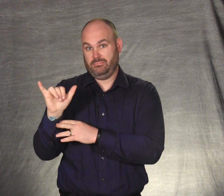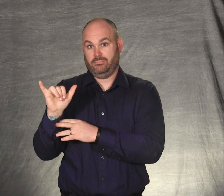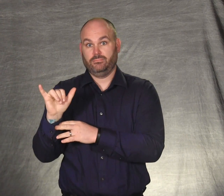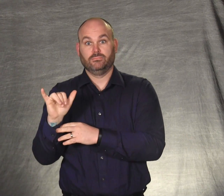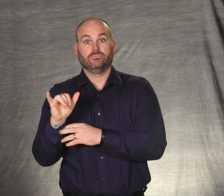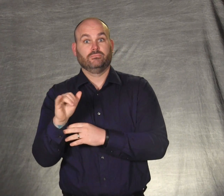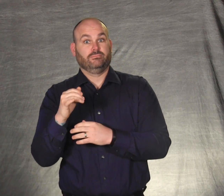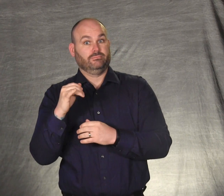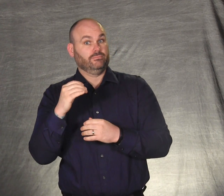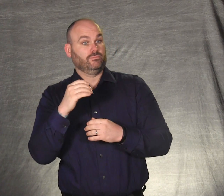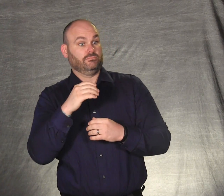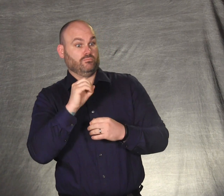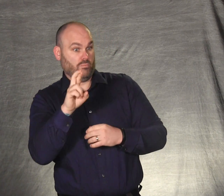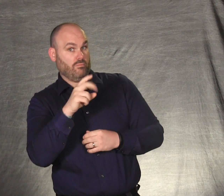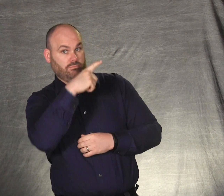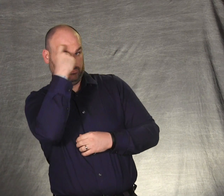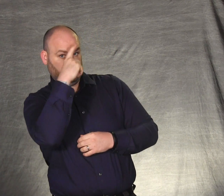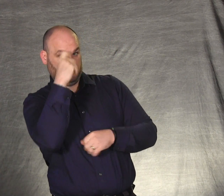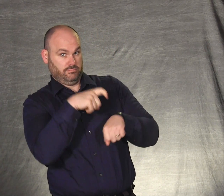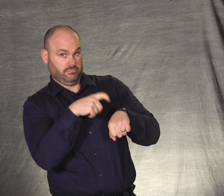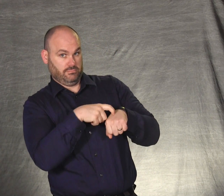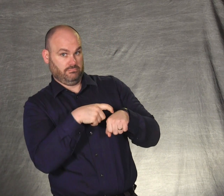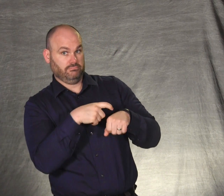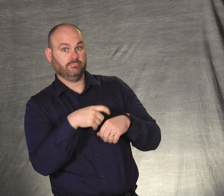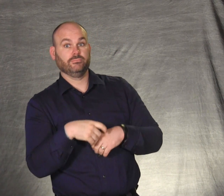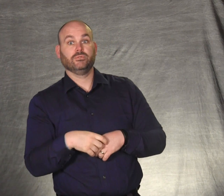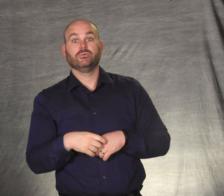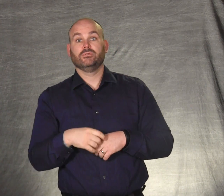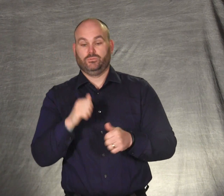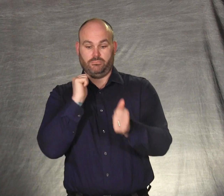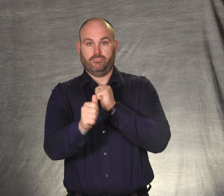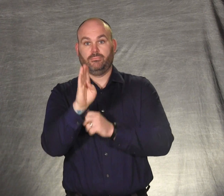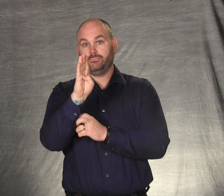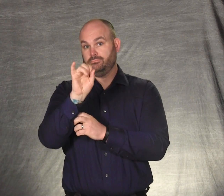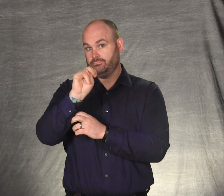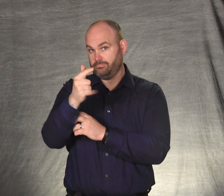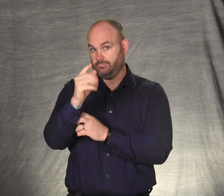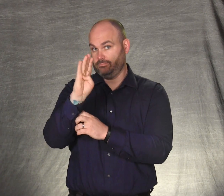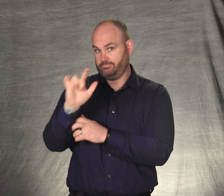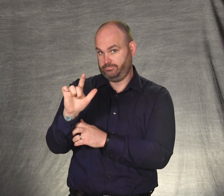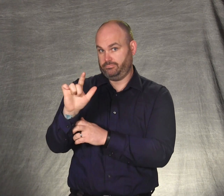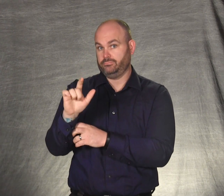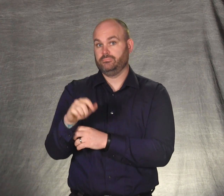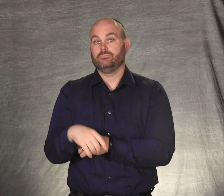this May or summer to pass a Bonding Bill.